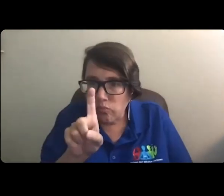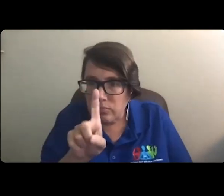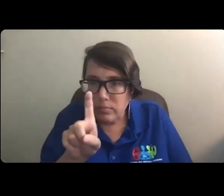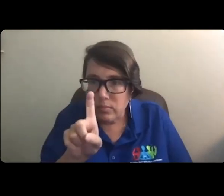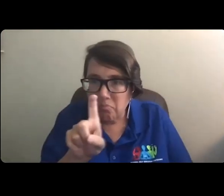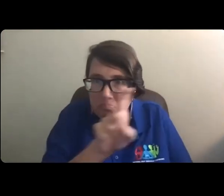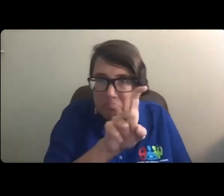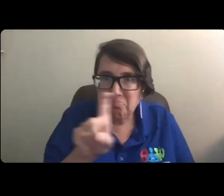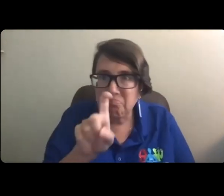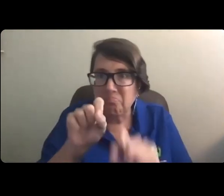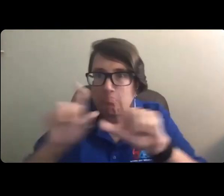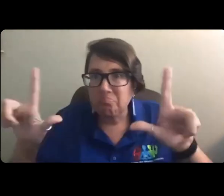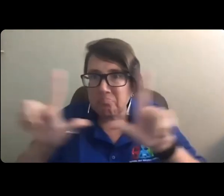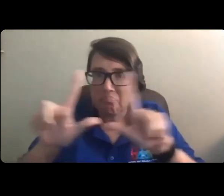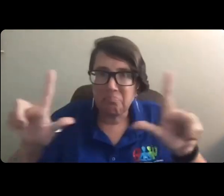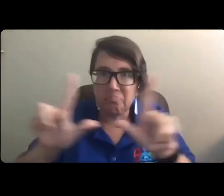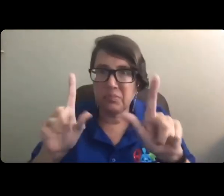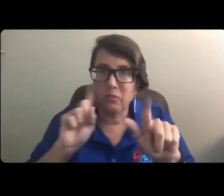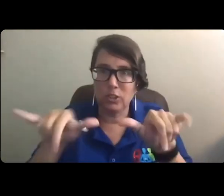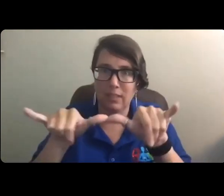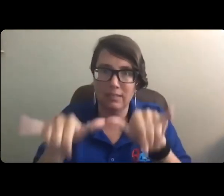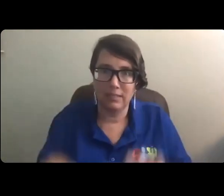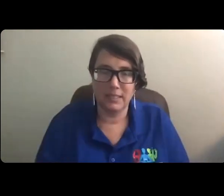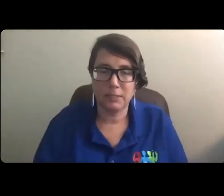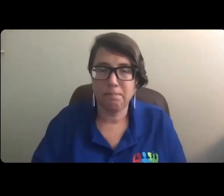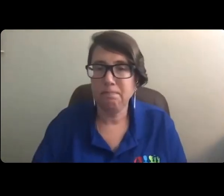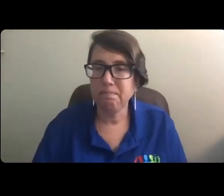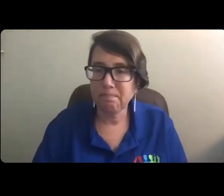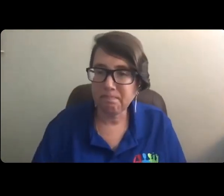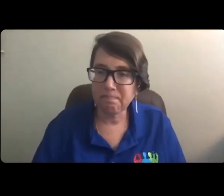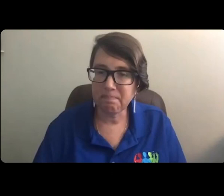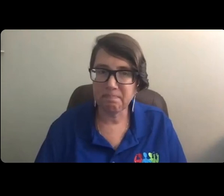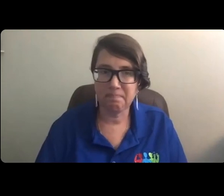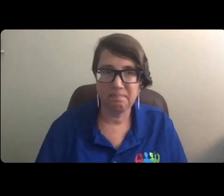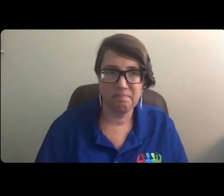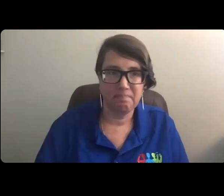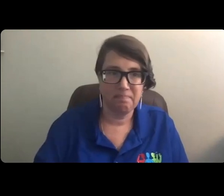and making them different sizes by putting your curser over the lines between the two